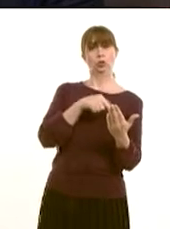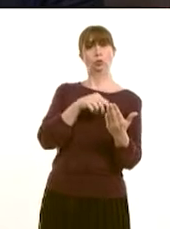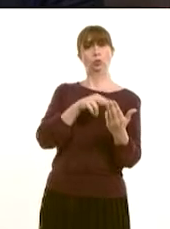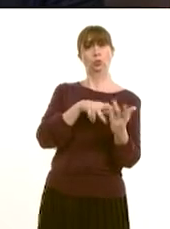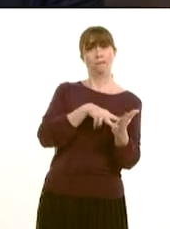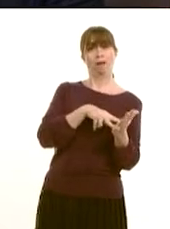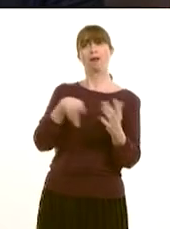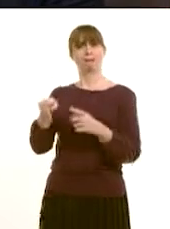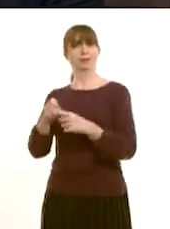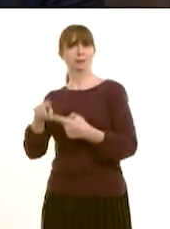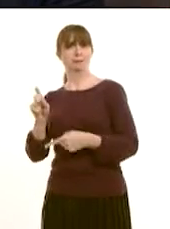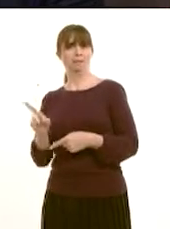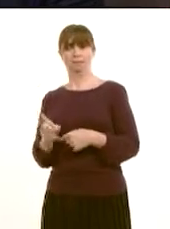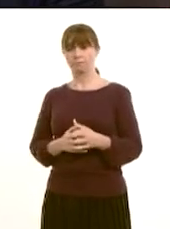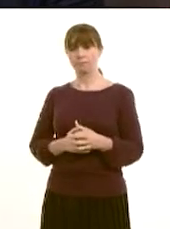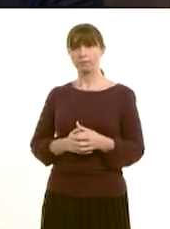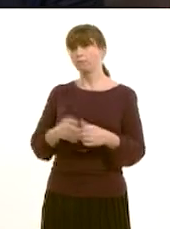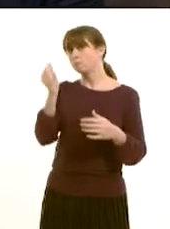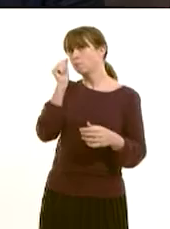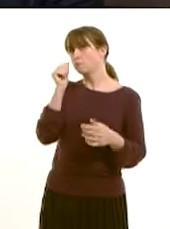We know, however, that the number of people waiting for the same amount of time in England